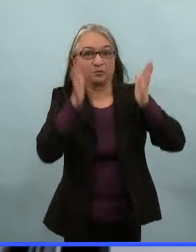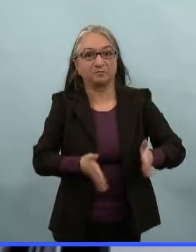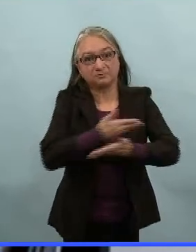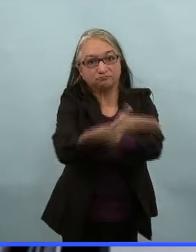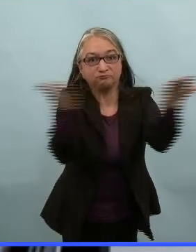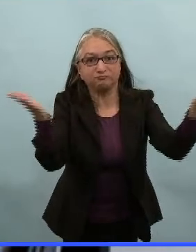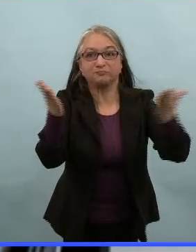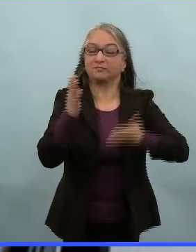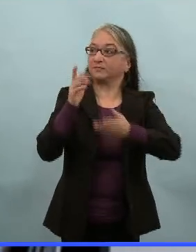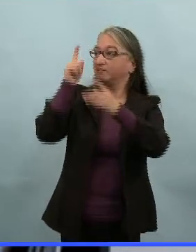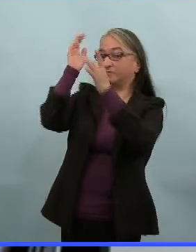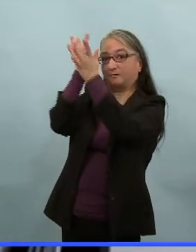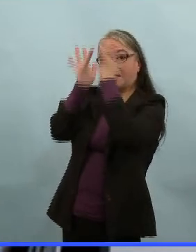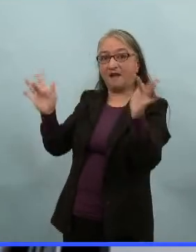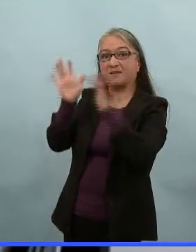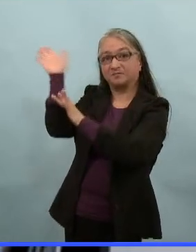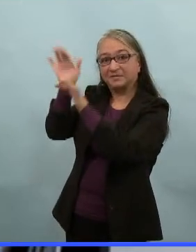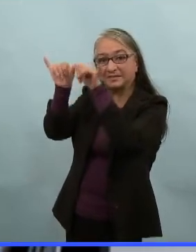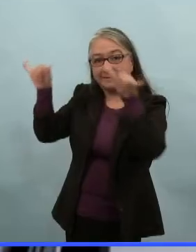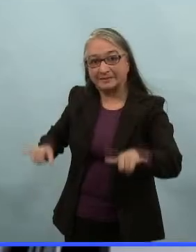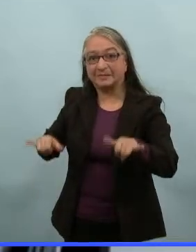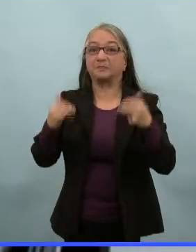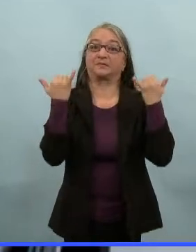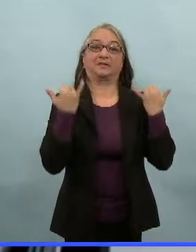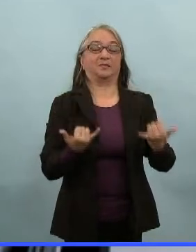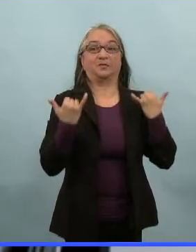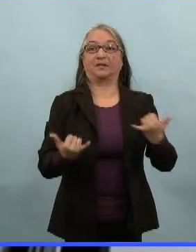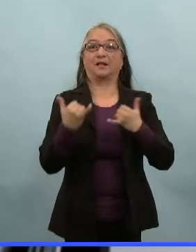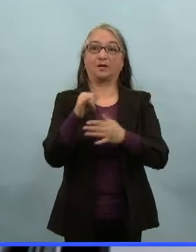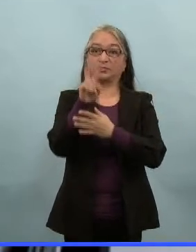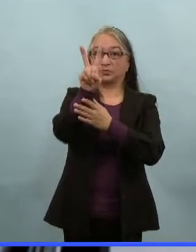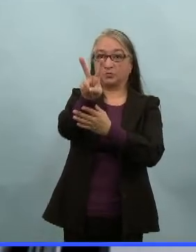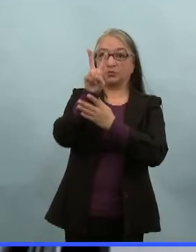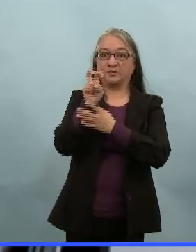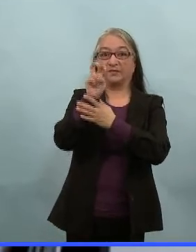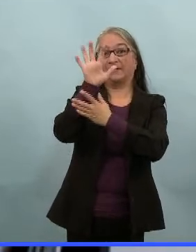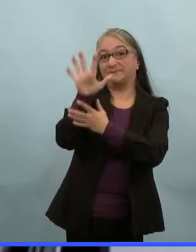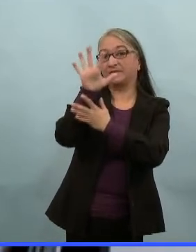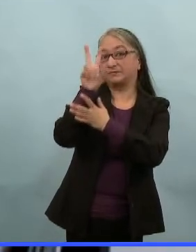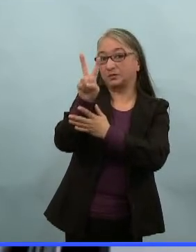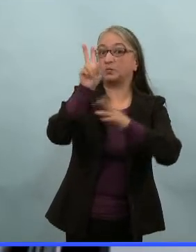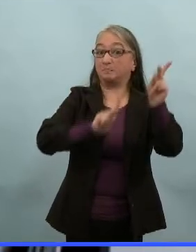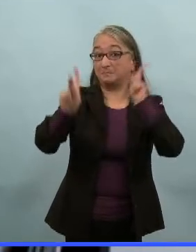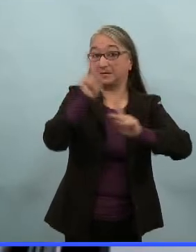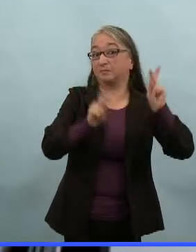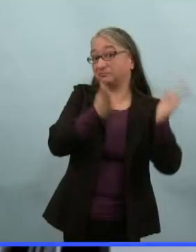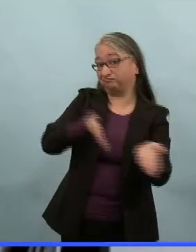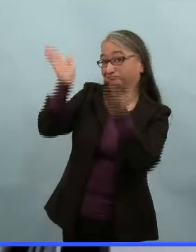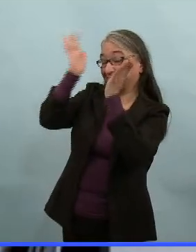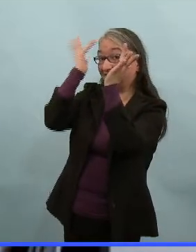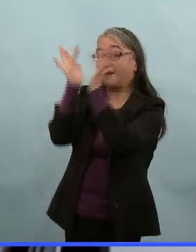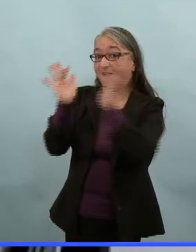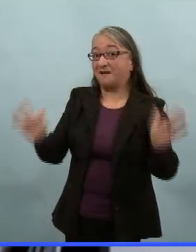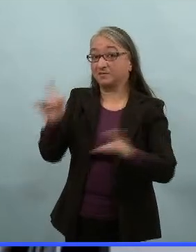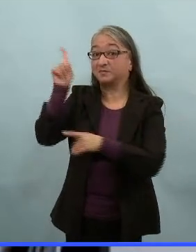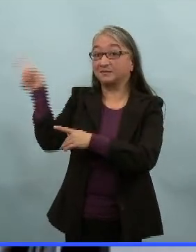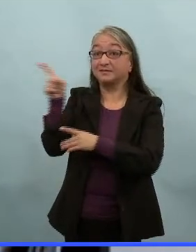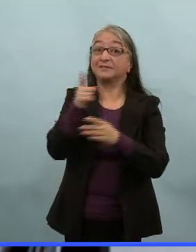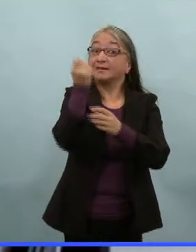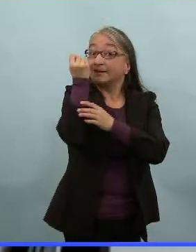today there are 252 people in manitoba hospitals with 30 of them in manitoba icu's due to coven